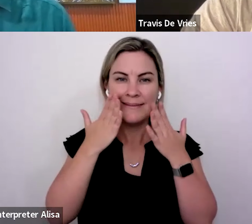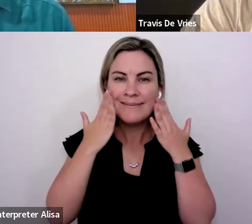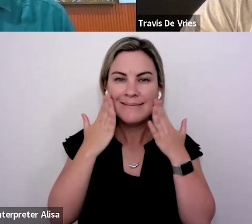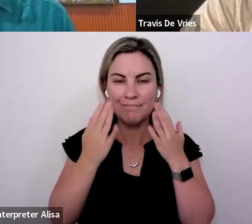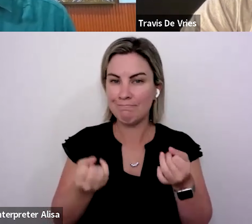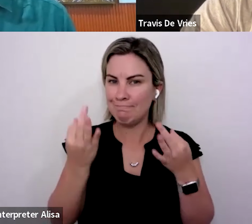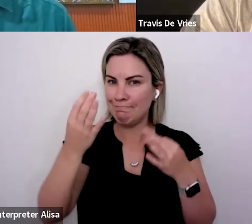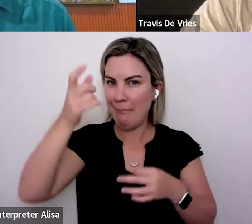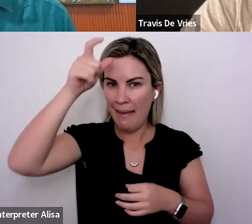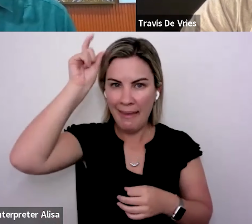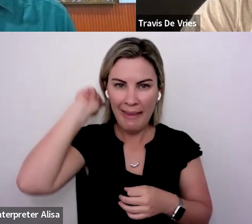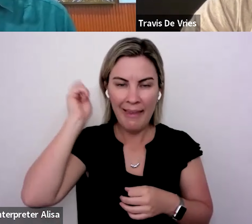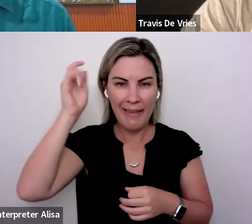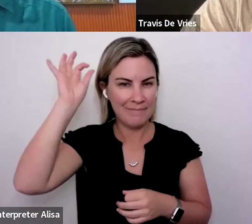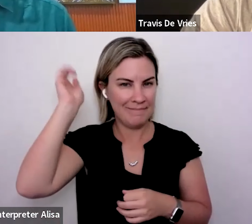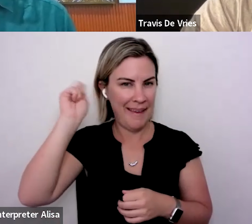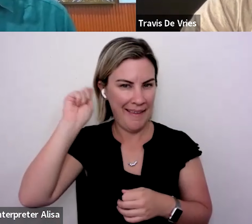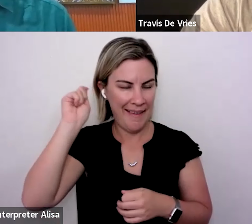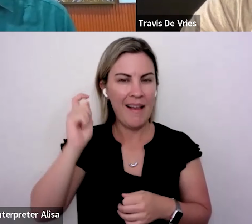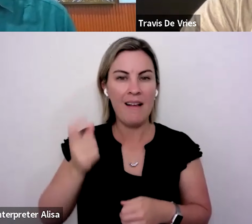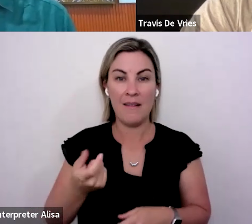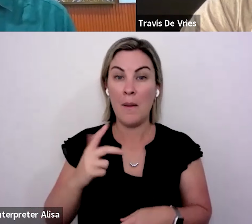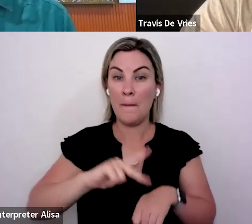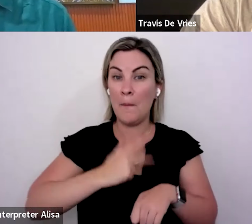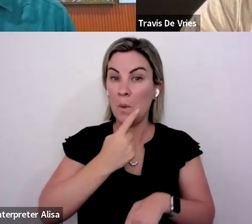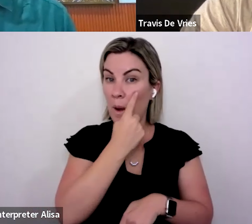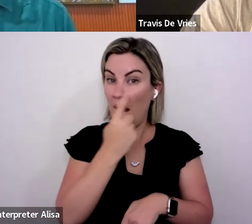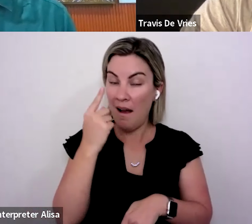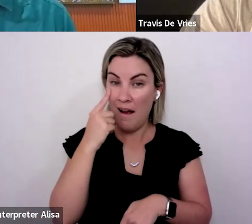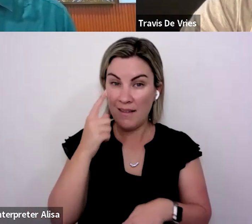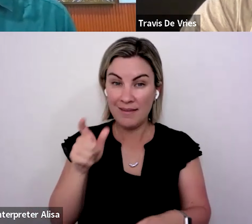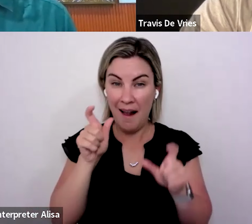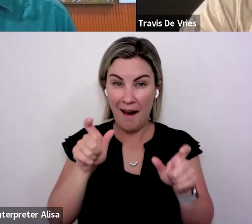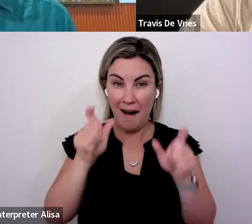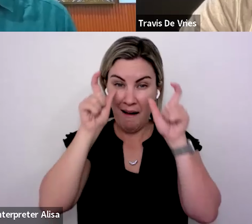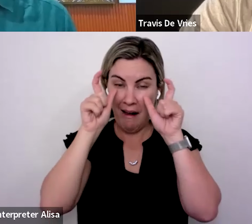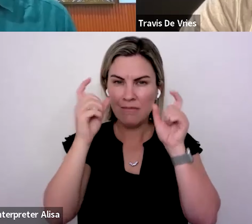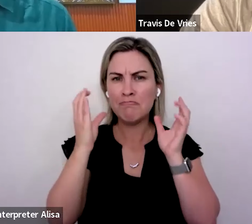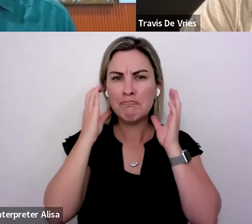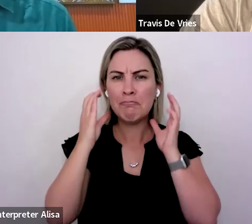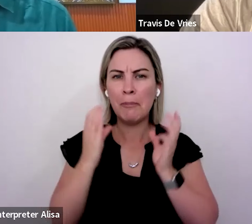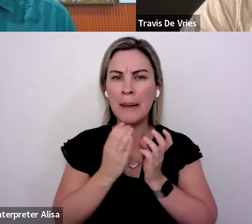blue eyes with glasses and a medium-length beard and I'm wearing a grey shirt.